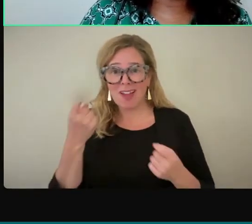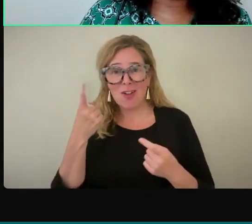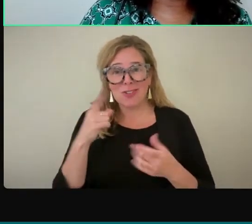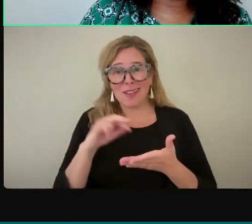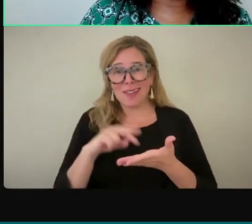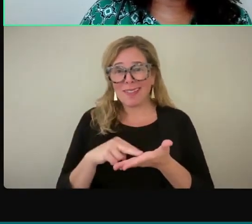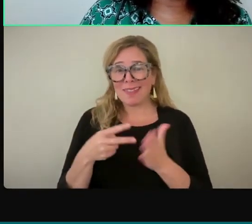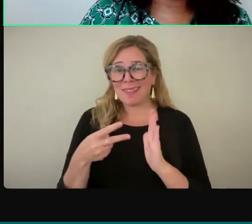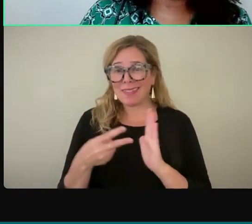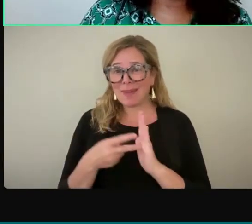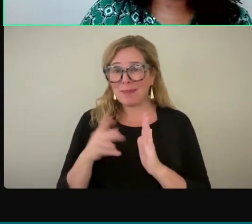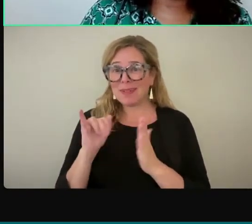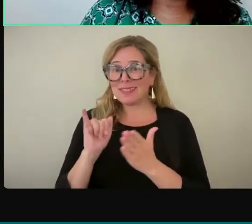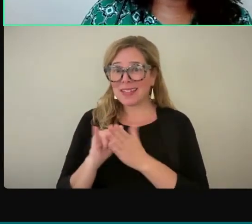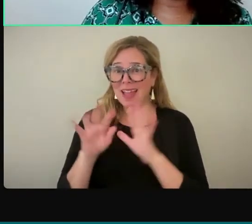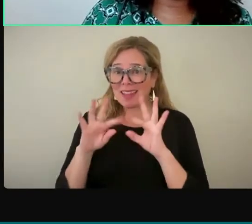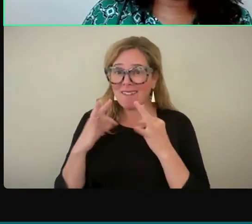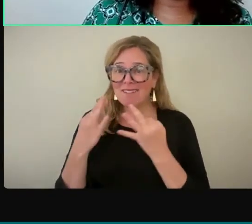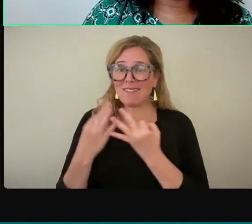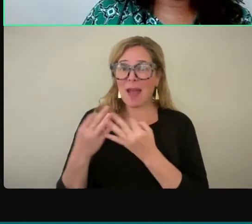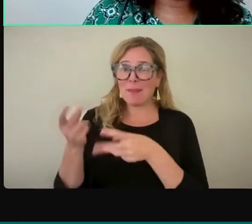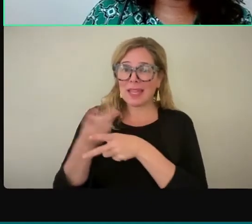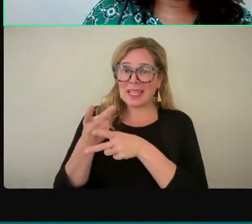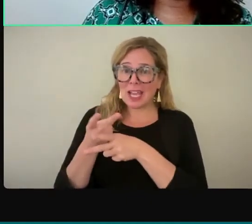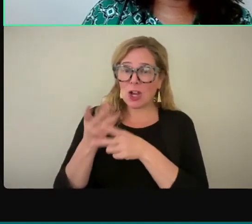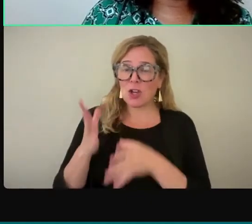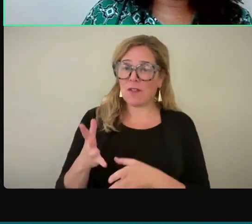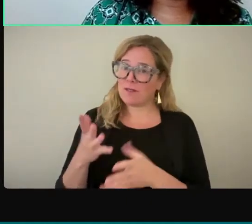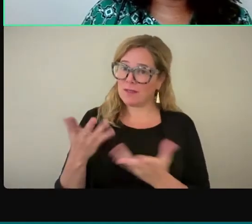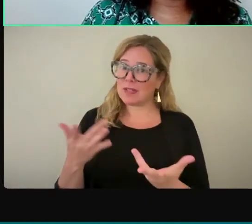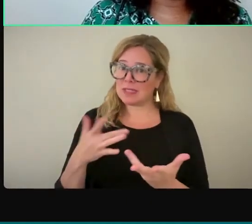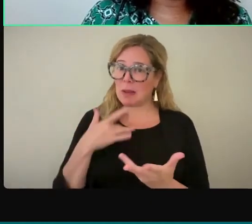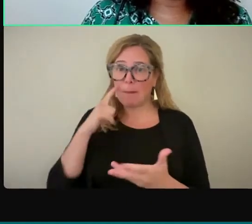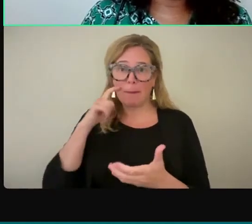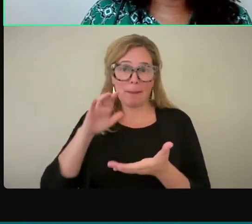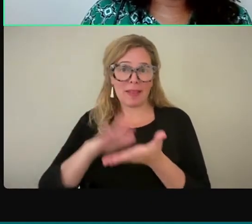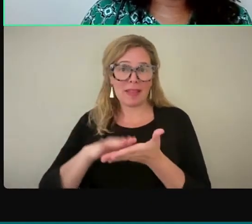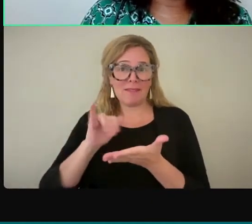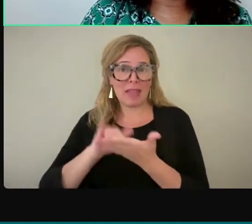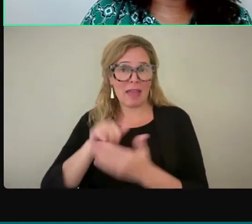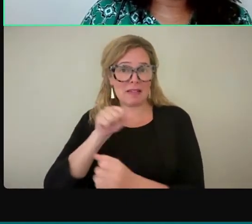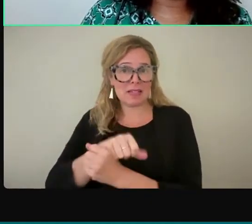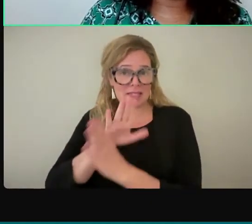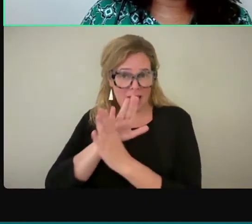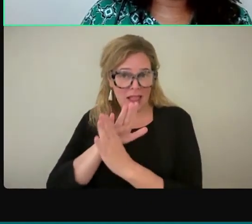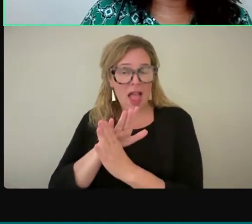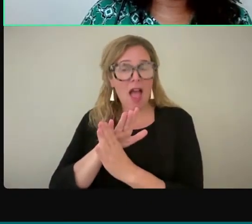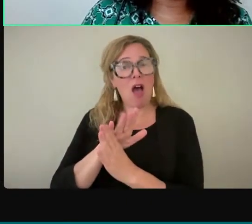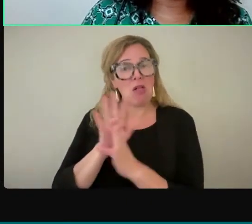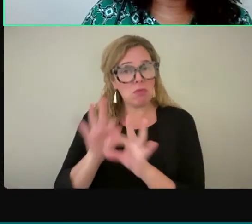helpful or even more helpful than in-person visits. One of the questions I asked on the